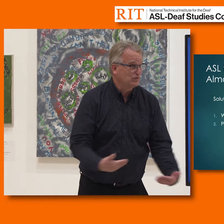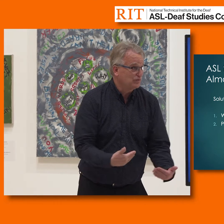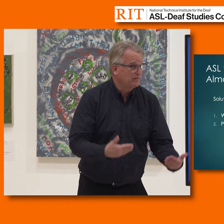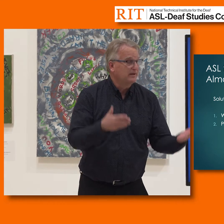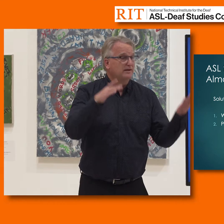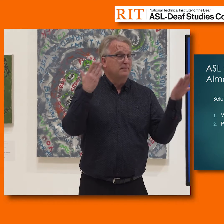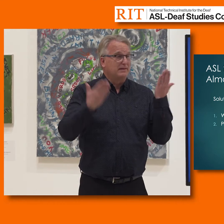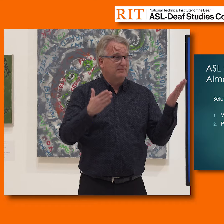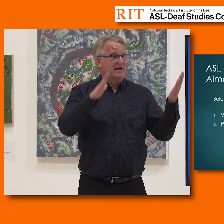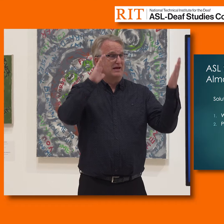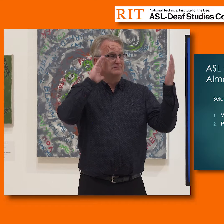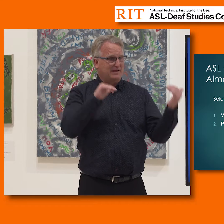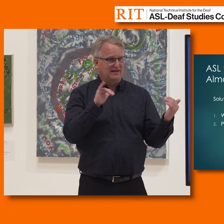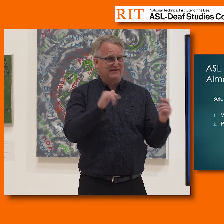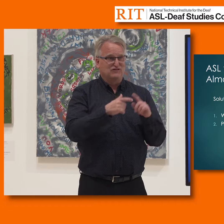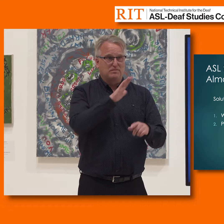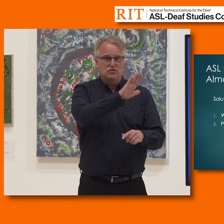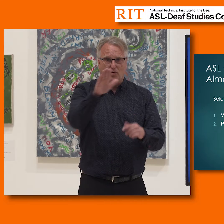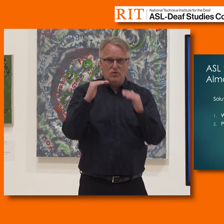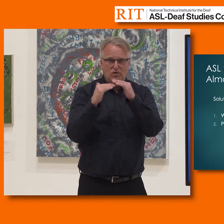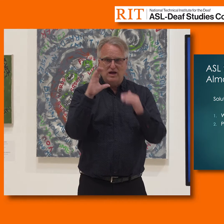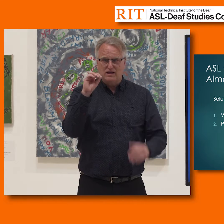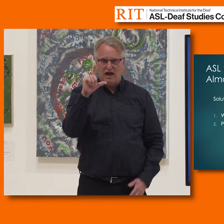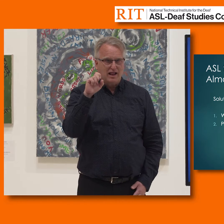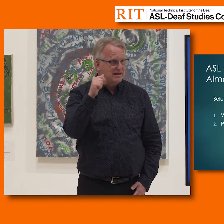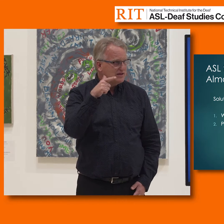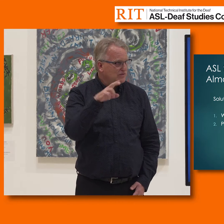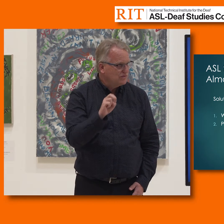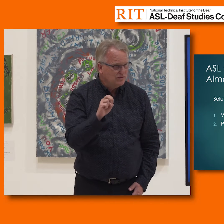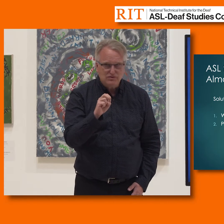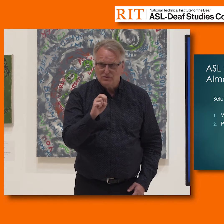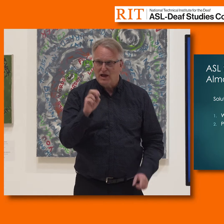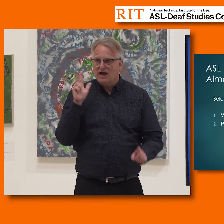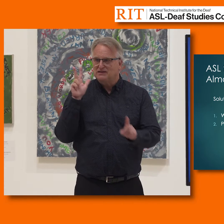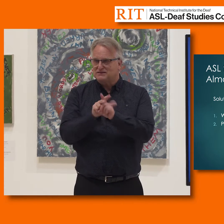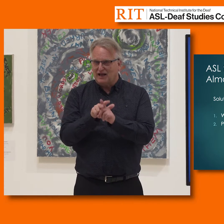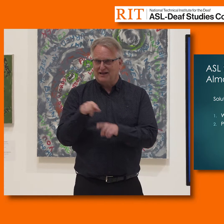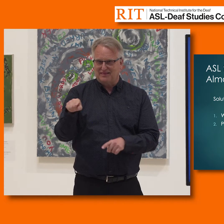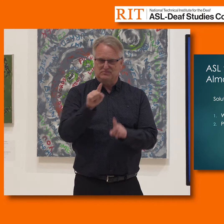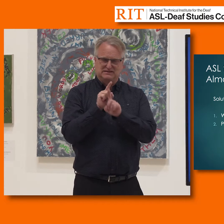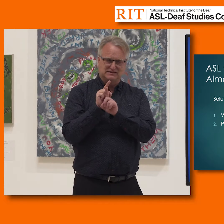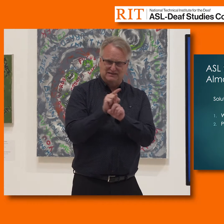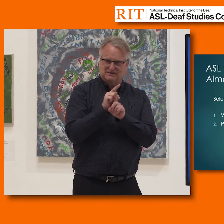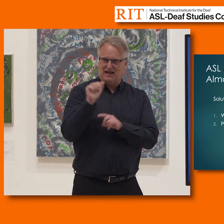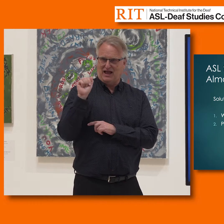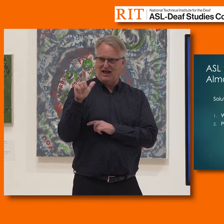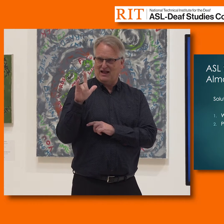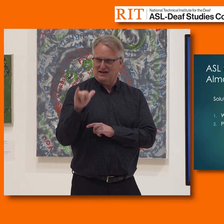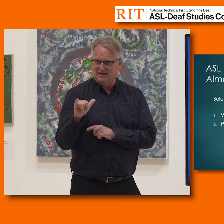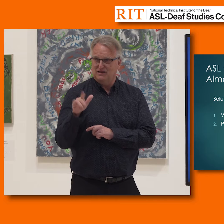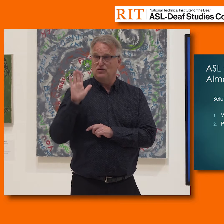More power to him. So, find your colleagues. Find the people who can be your designated allies